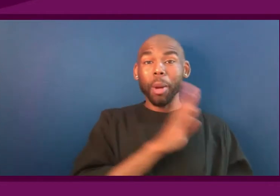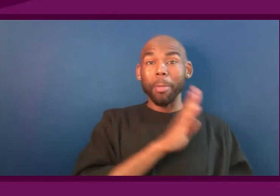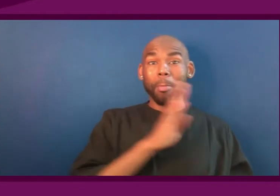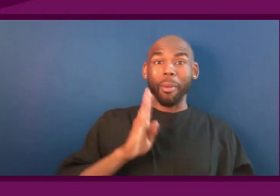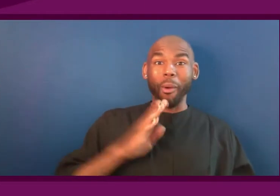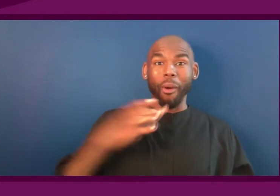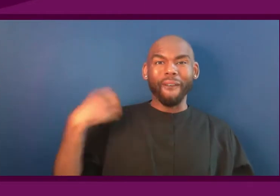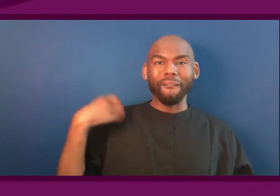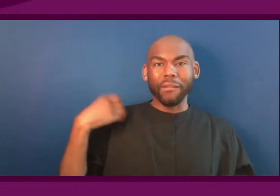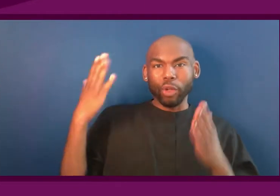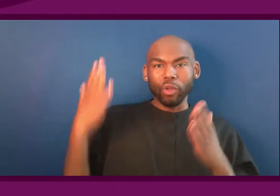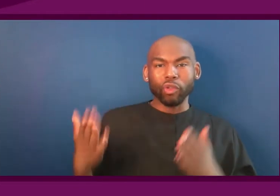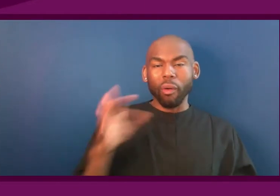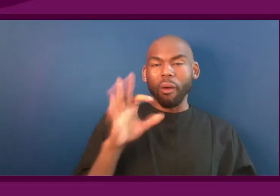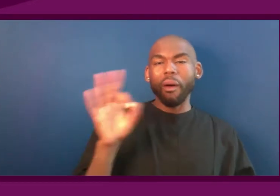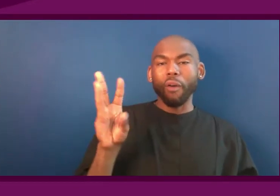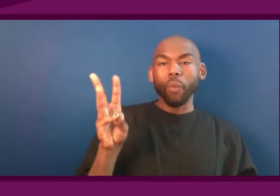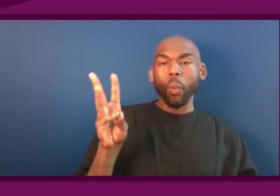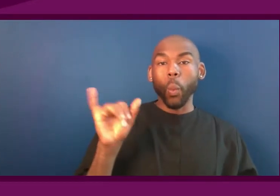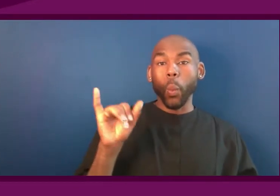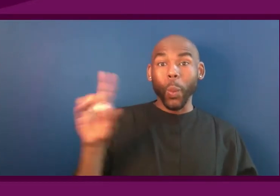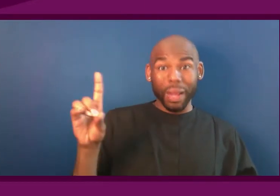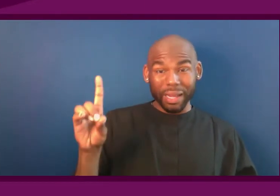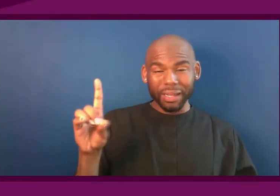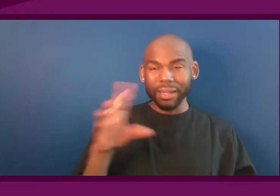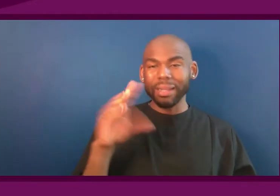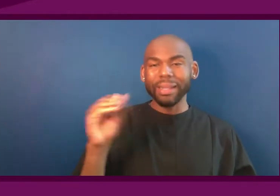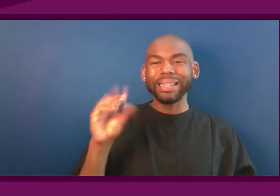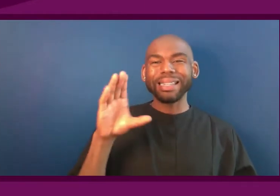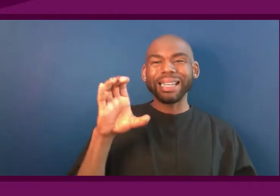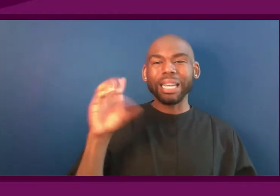and governments need to prioritize disability inclusion. As I always say, grab yourself your